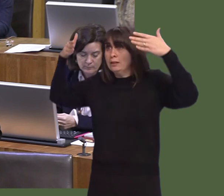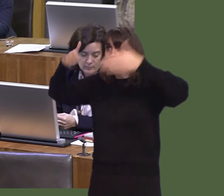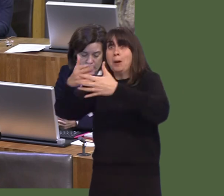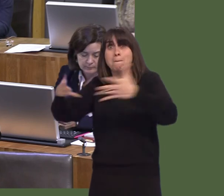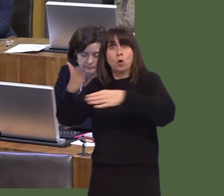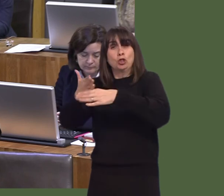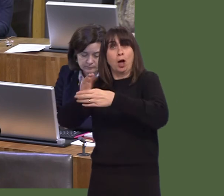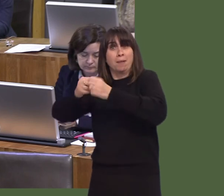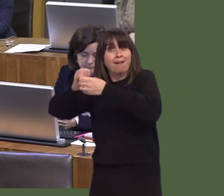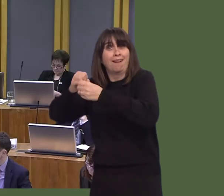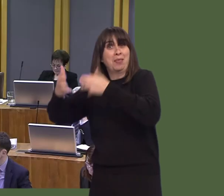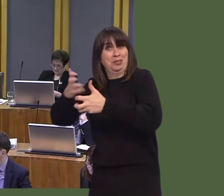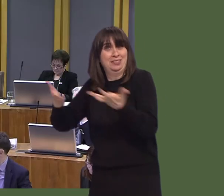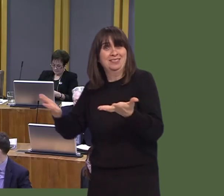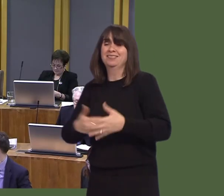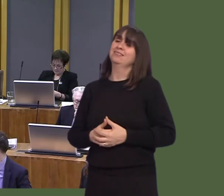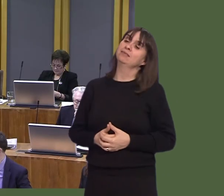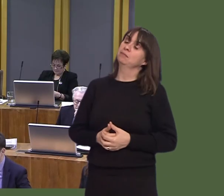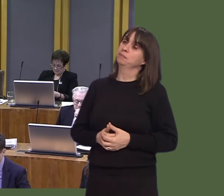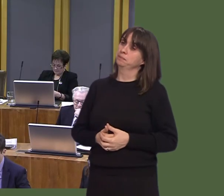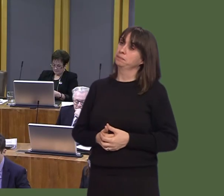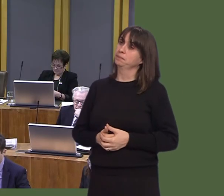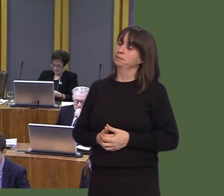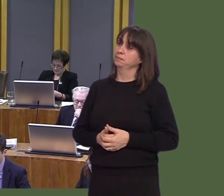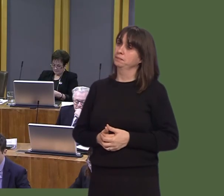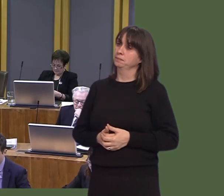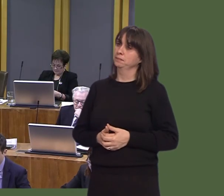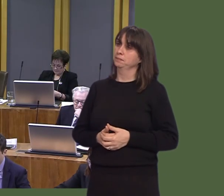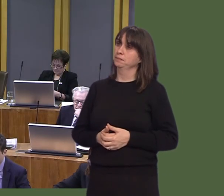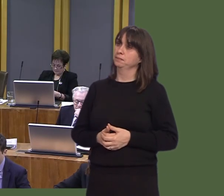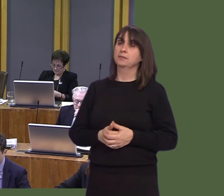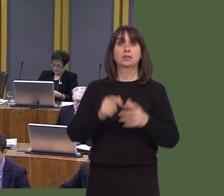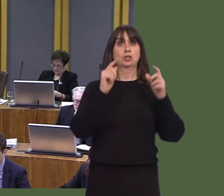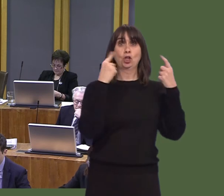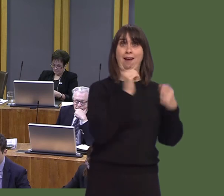The Animal Welfare (Breeding of Dogs)(Wales) Regulations 2014 introduced stricter criteria for licensed puppy breeders.